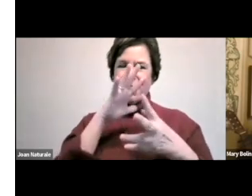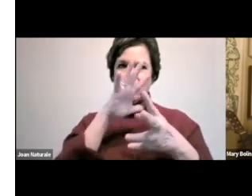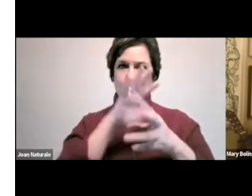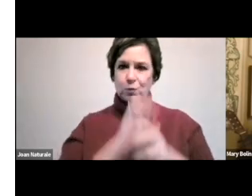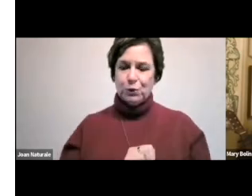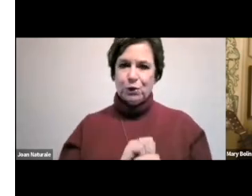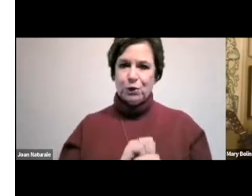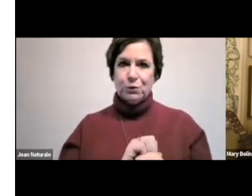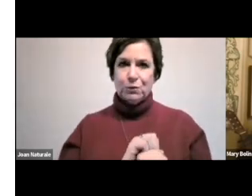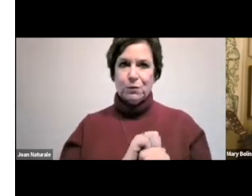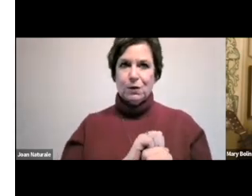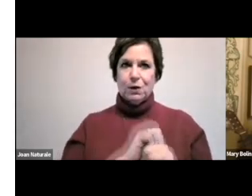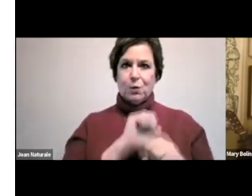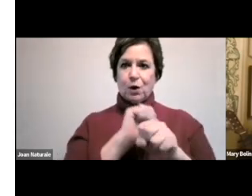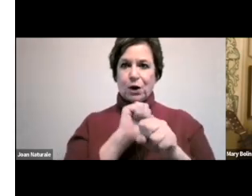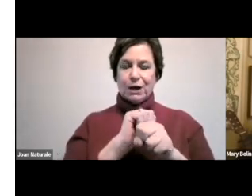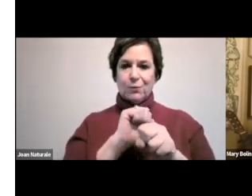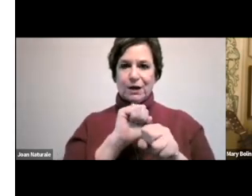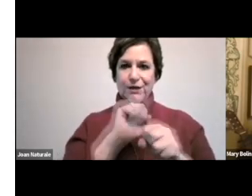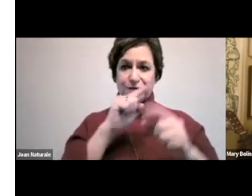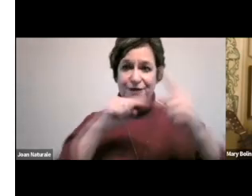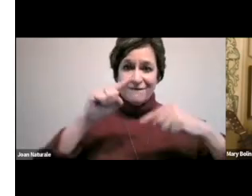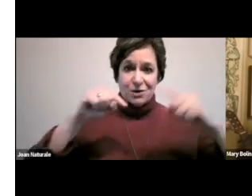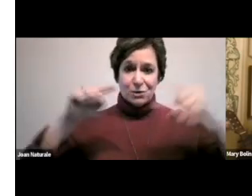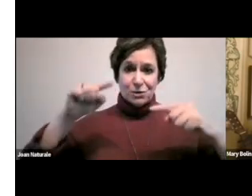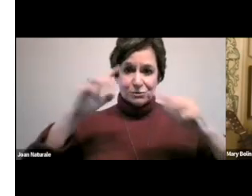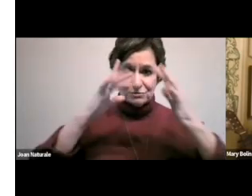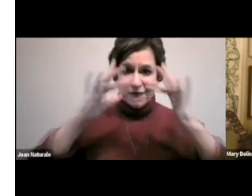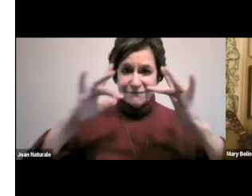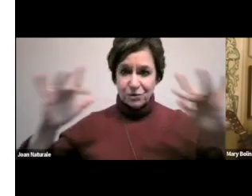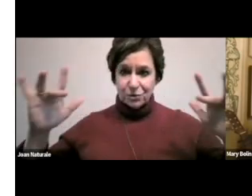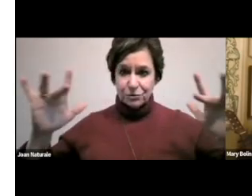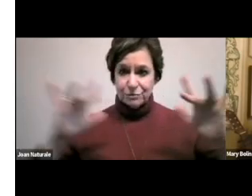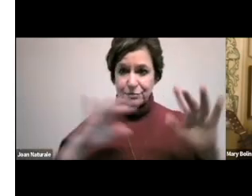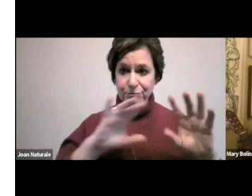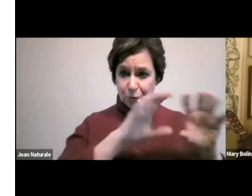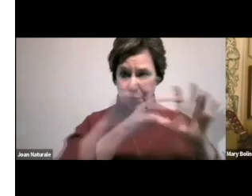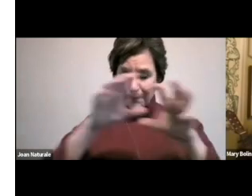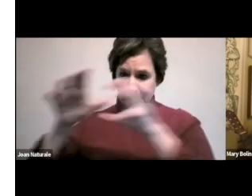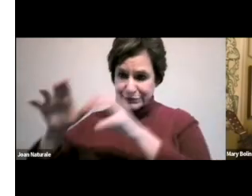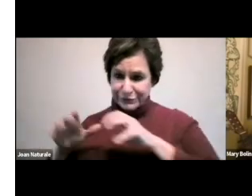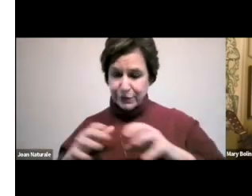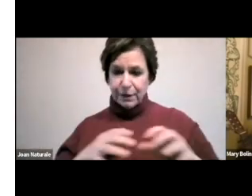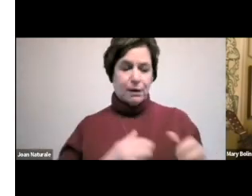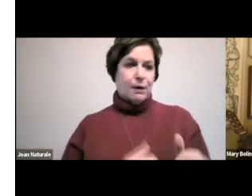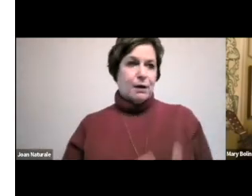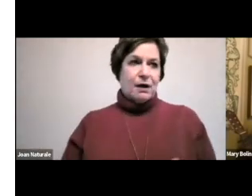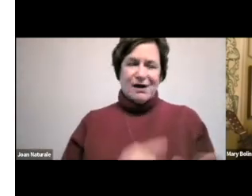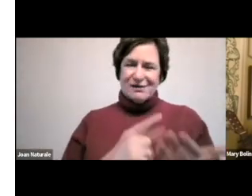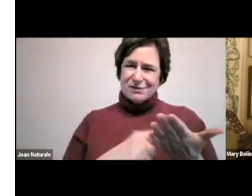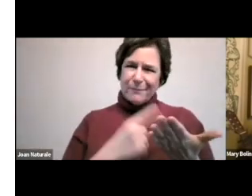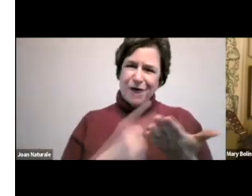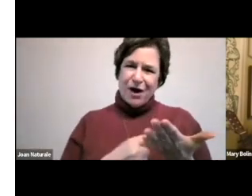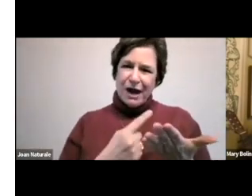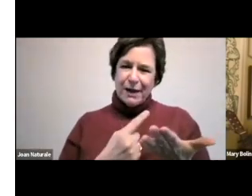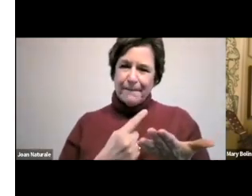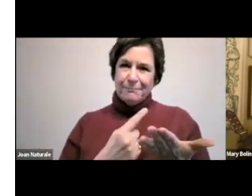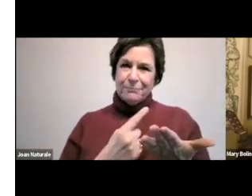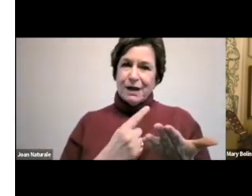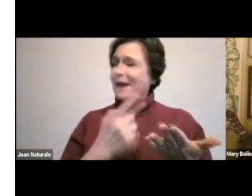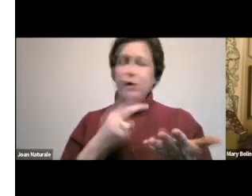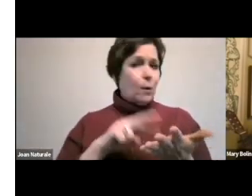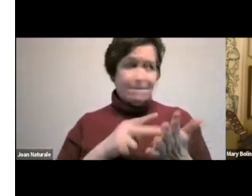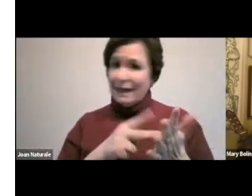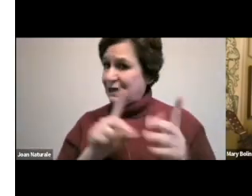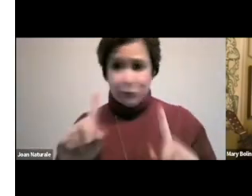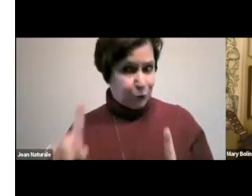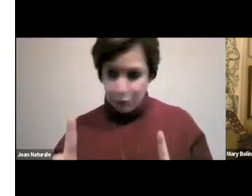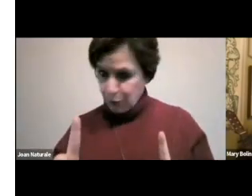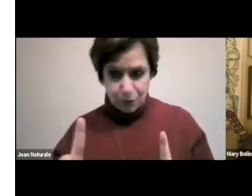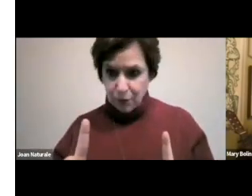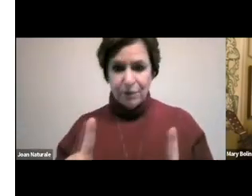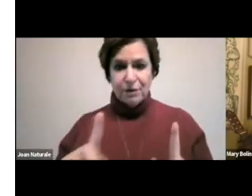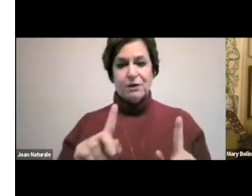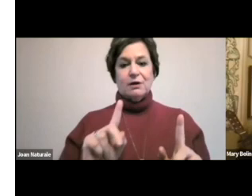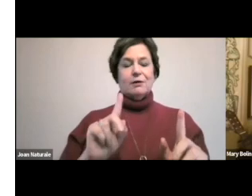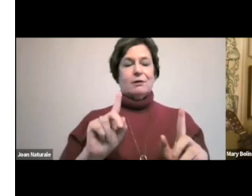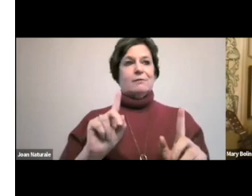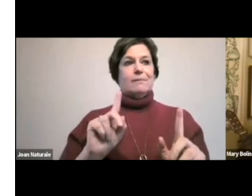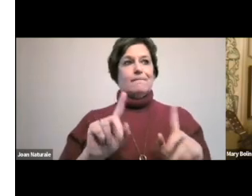that homogenous community is used to working in diverse groups and sometimes they don't mean to